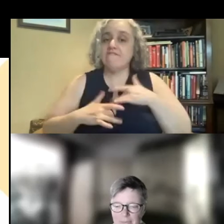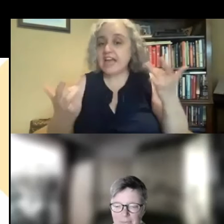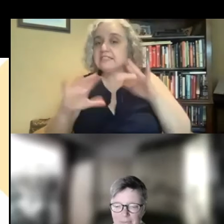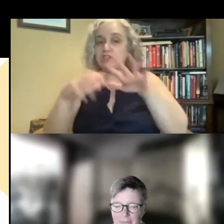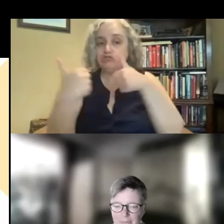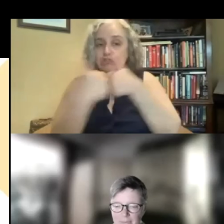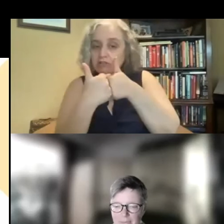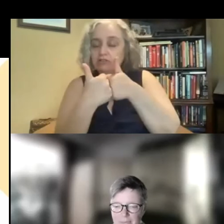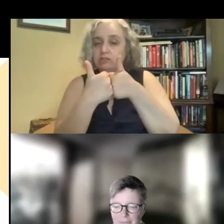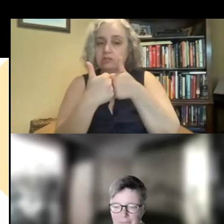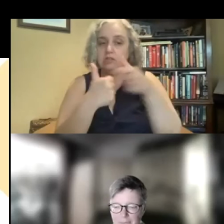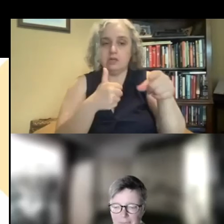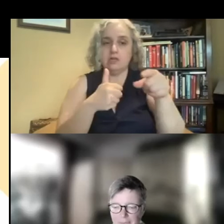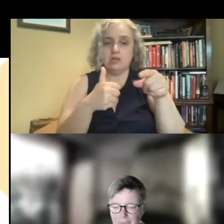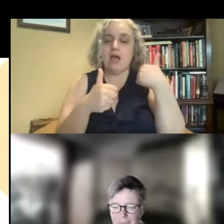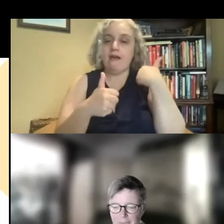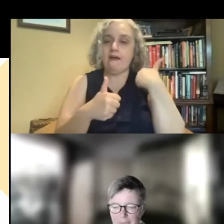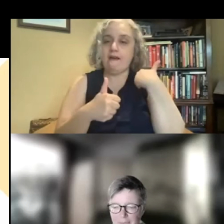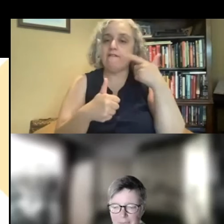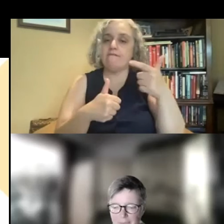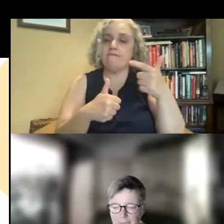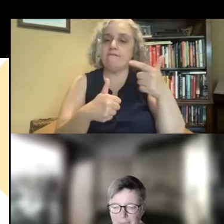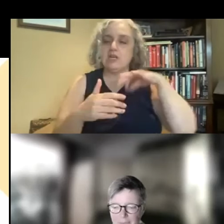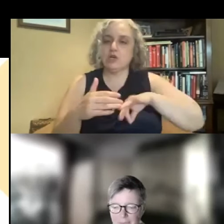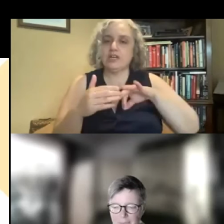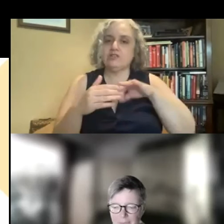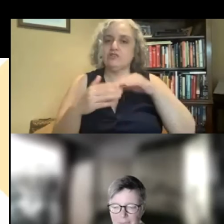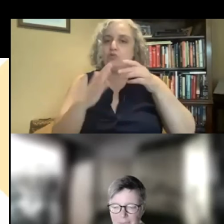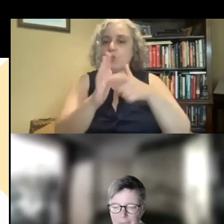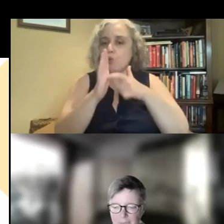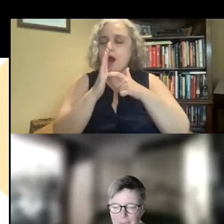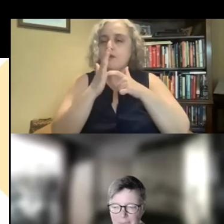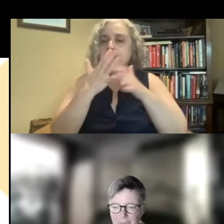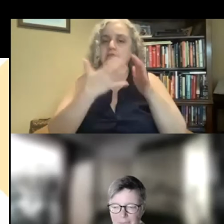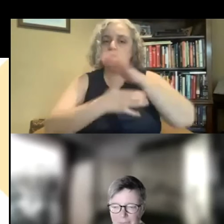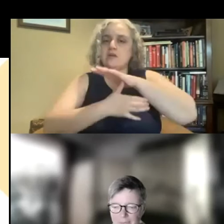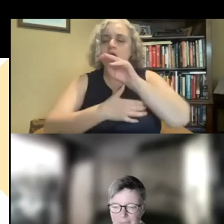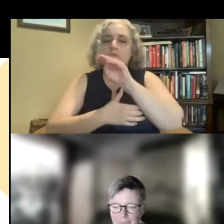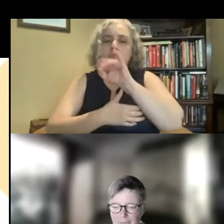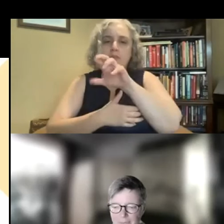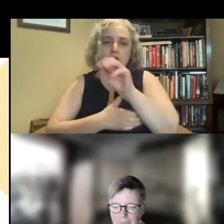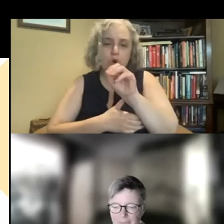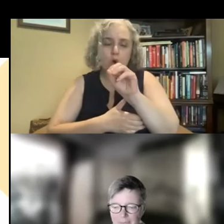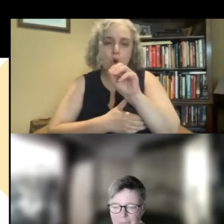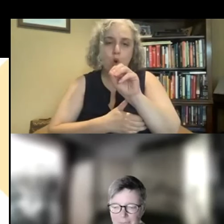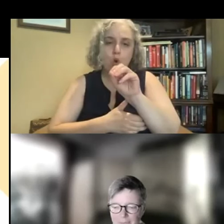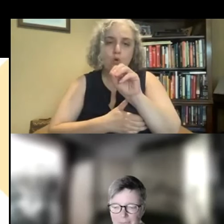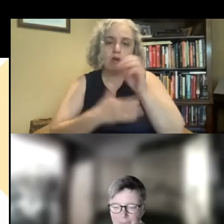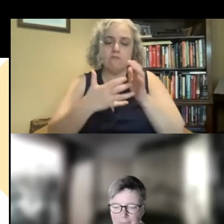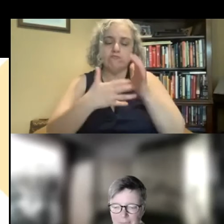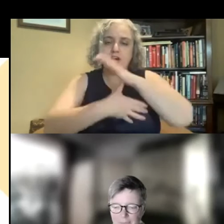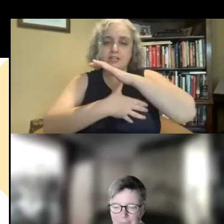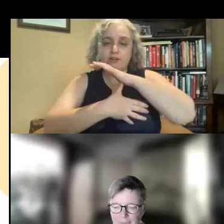We provide micro-credentials and you can keep an eye on our badges page on the We Count website so that you